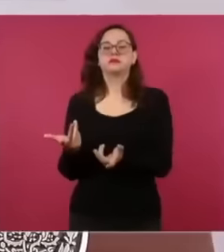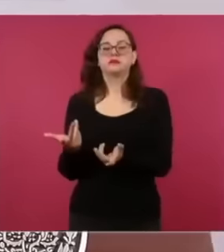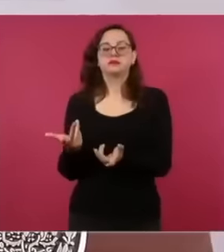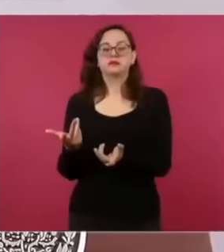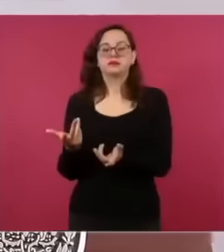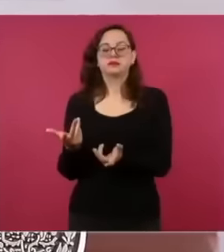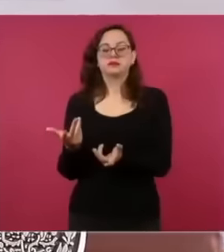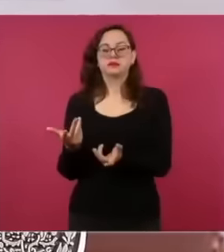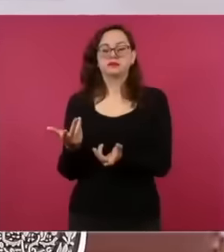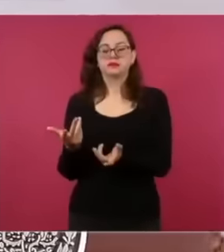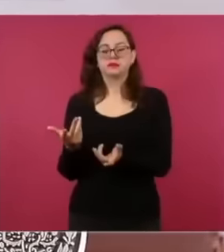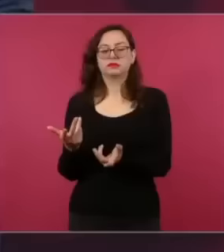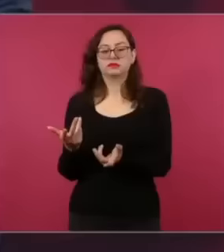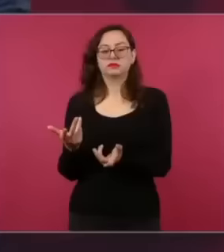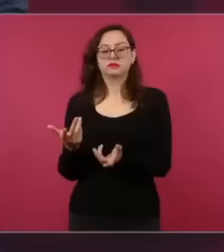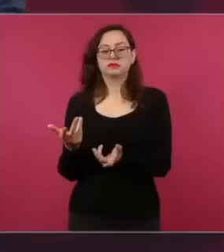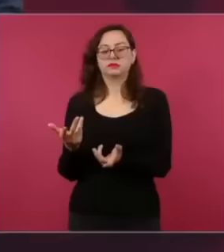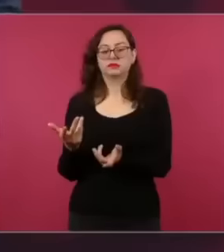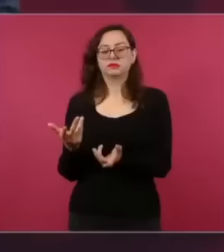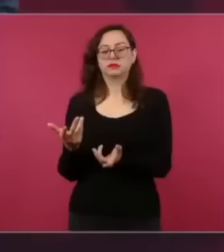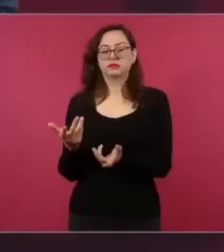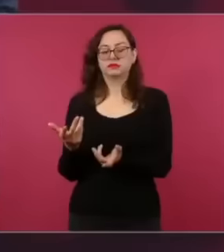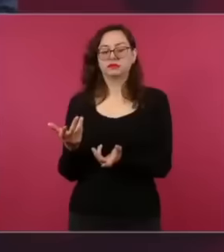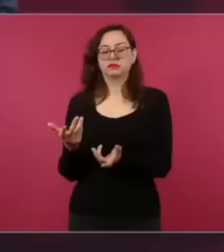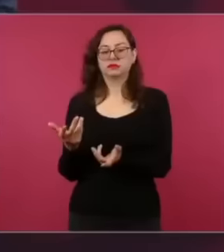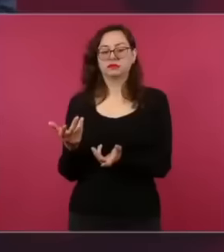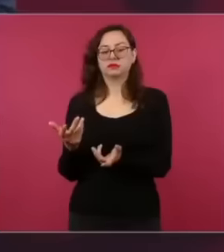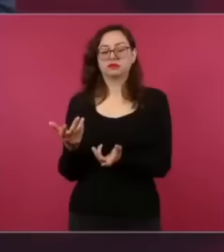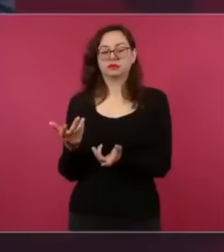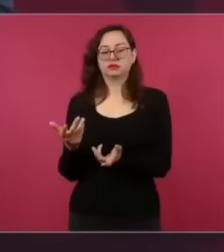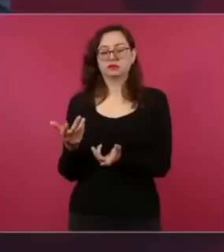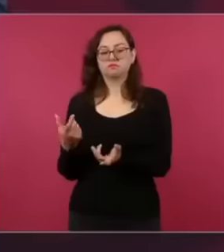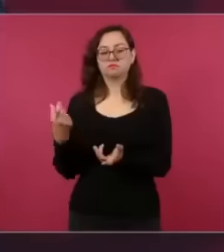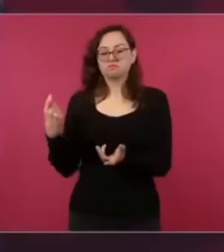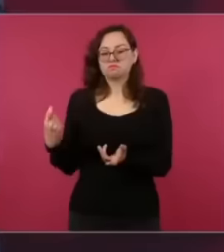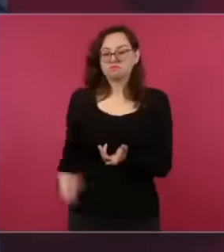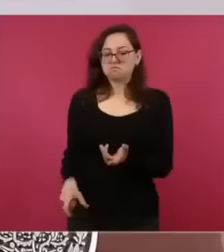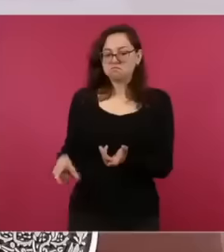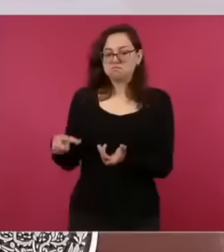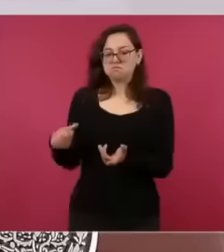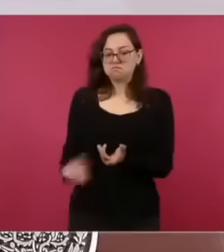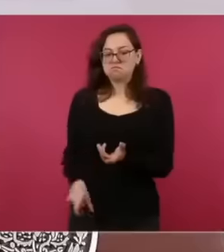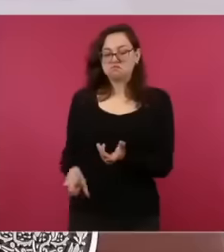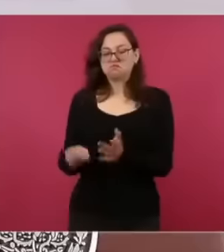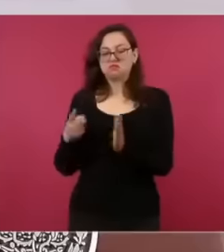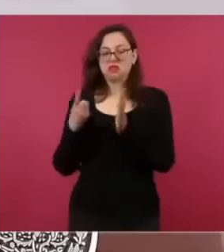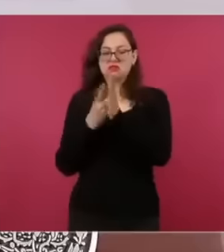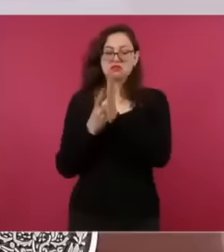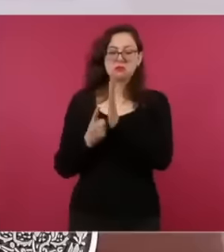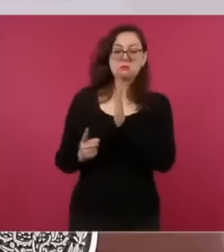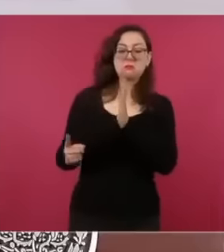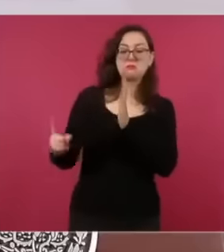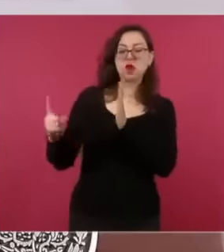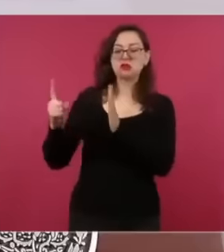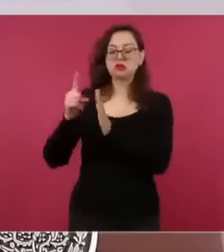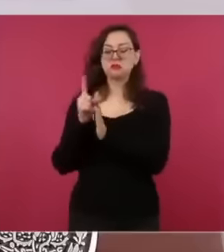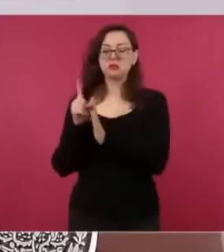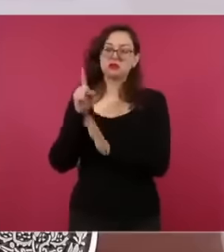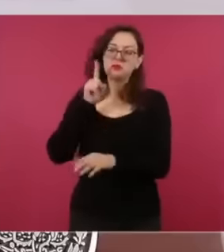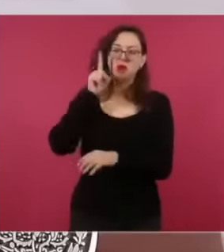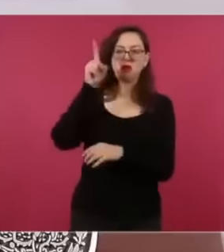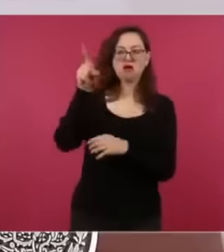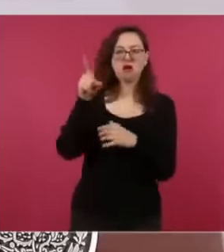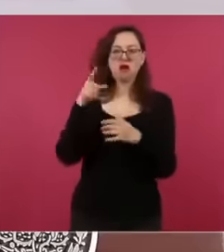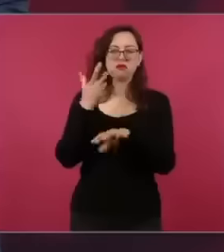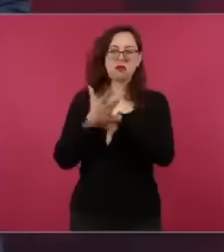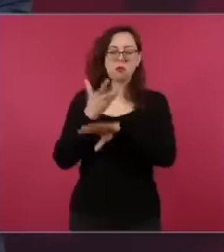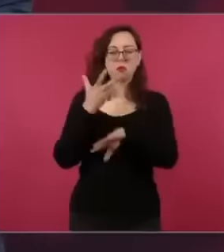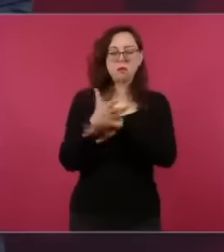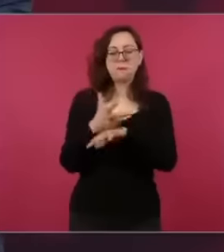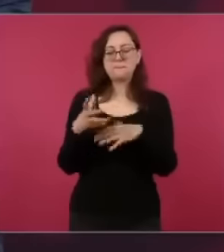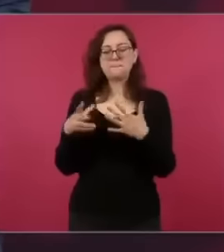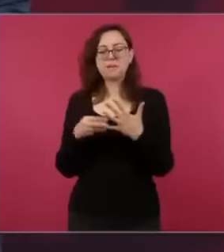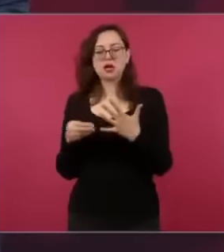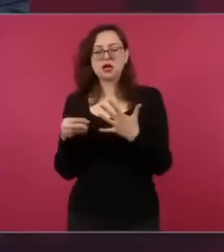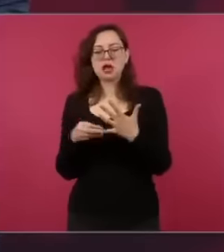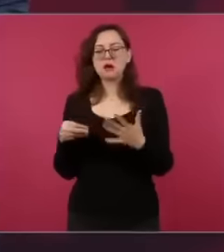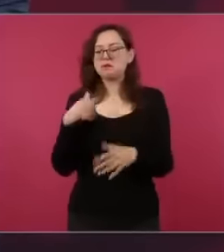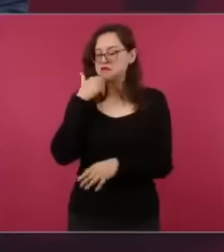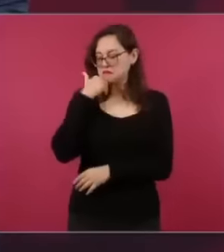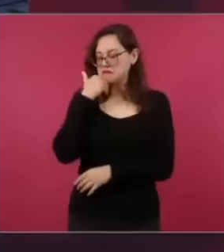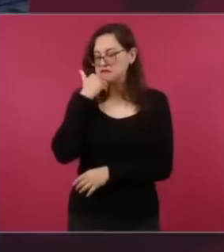Salinas and have an apartment in Miami. and